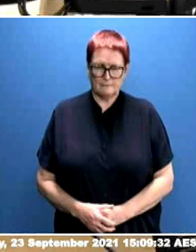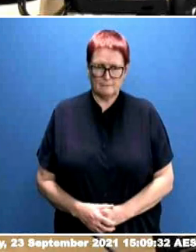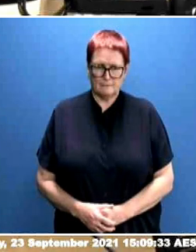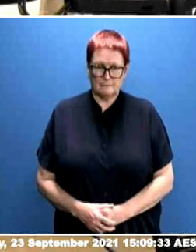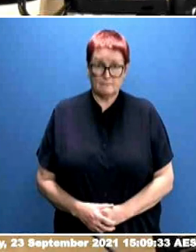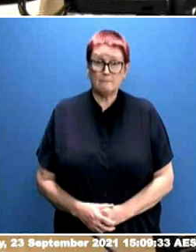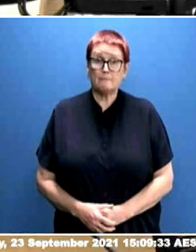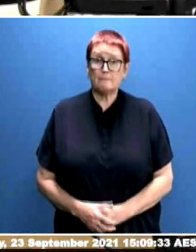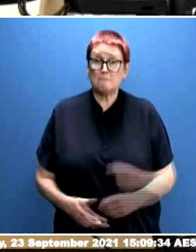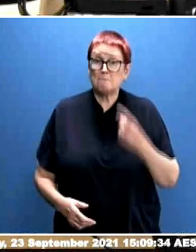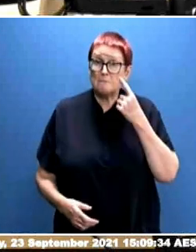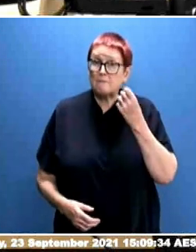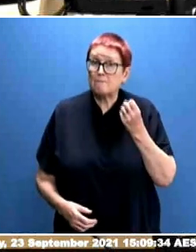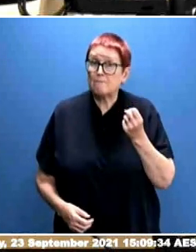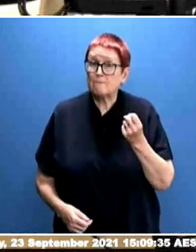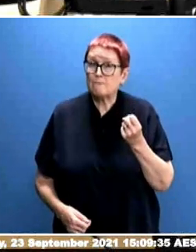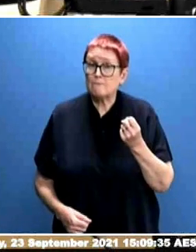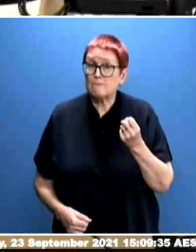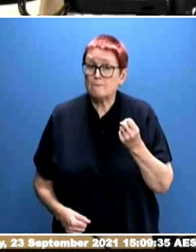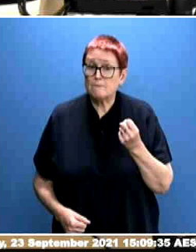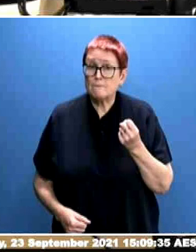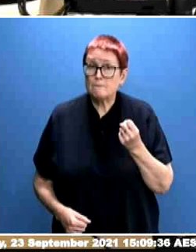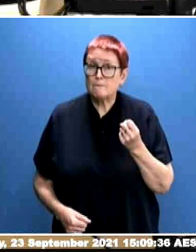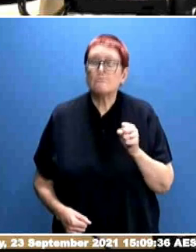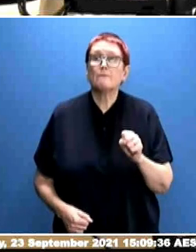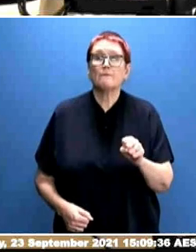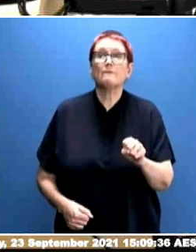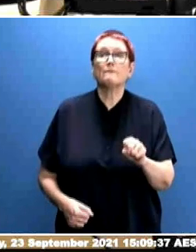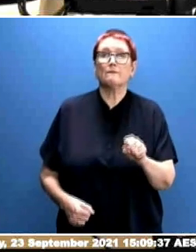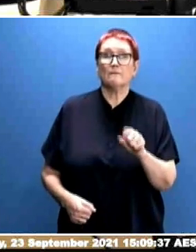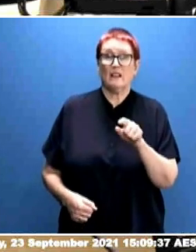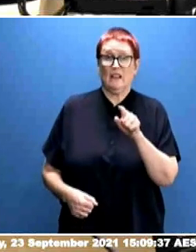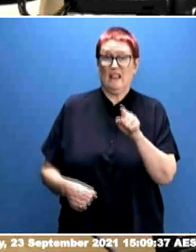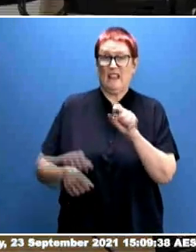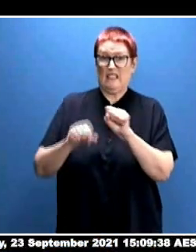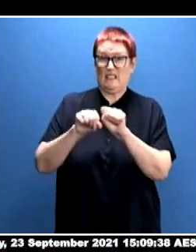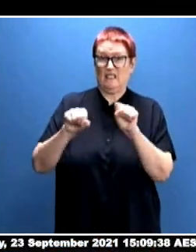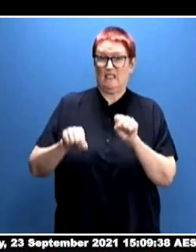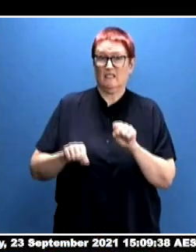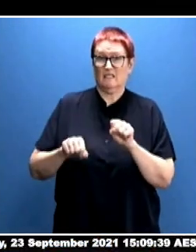Can you see that, Ms Kerr? Yes. That's the framework document we're talking about?